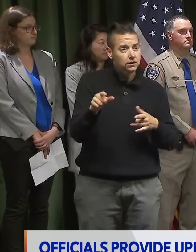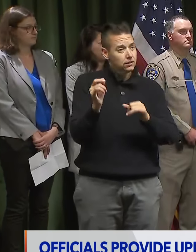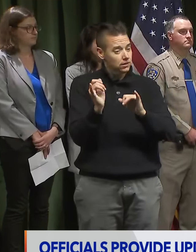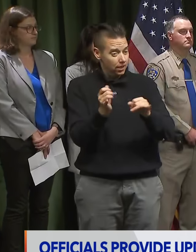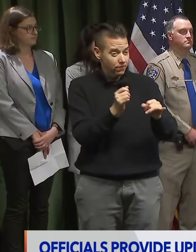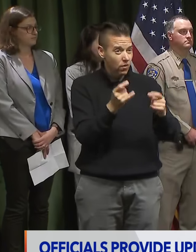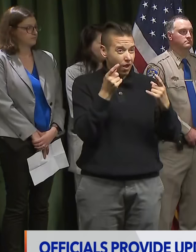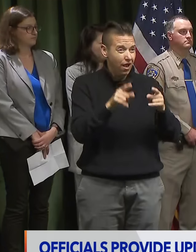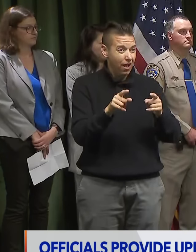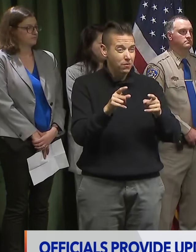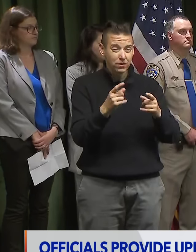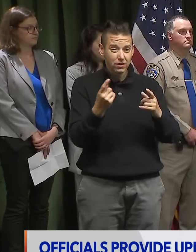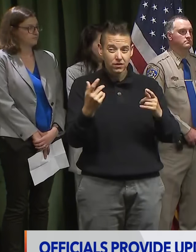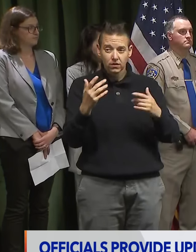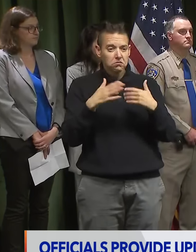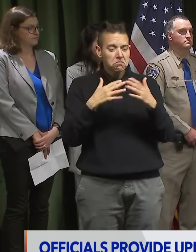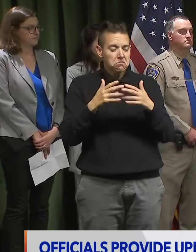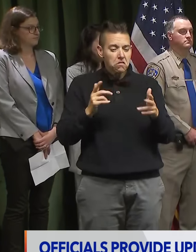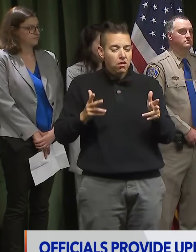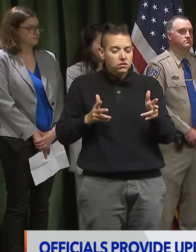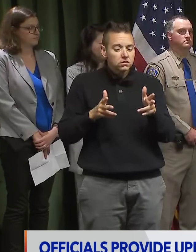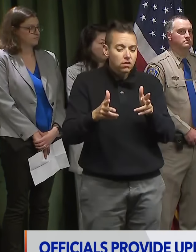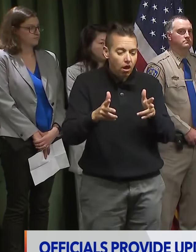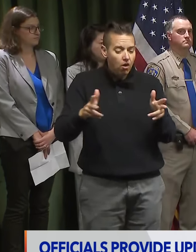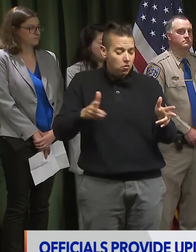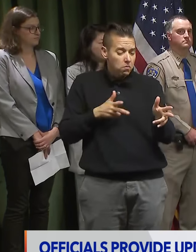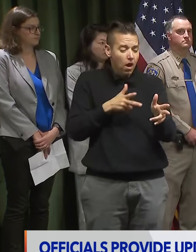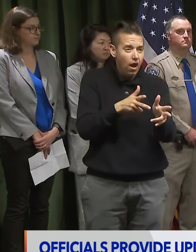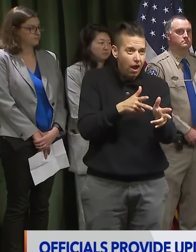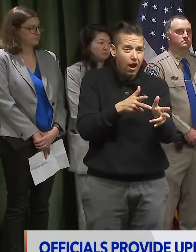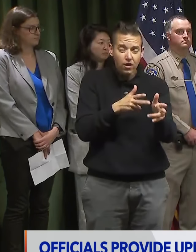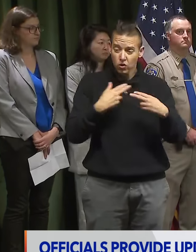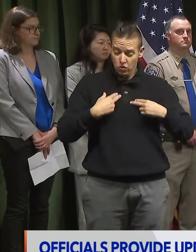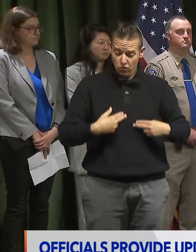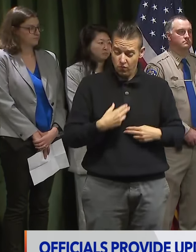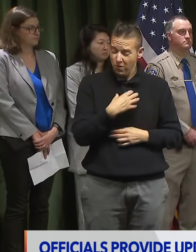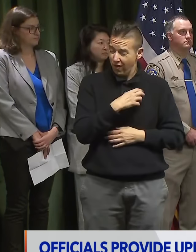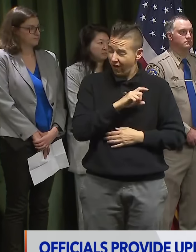BUT ALL THE AGENCIES HERE REPRESENTED BECAUSE WE SHOULD ALL BE VERY THAT ANY